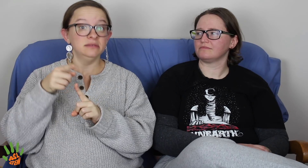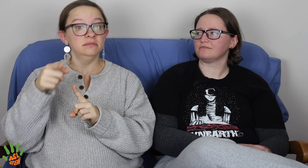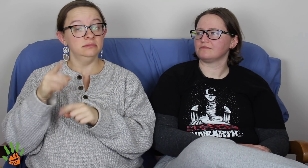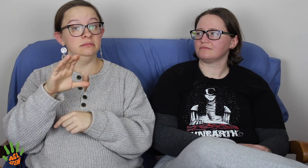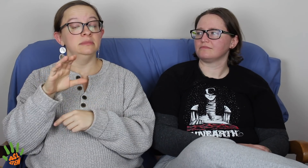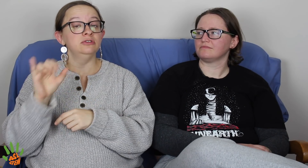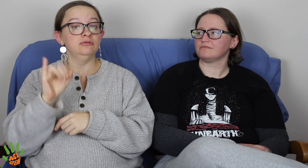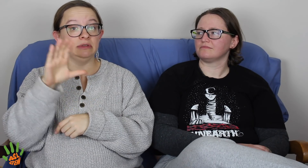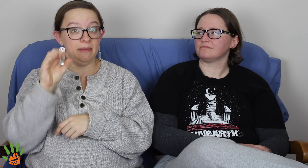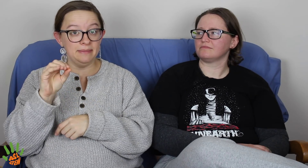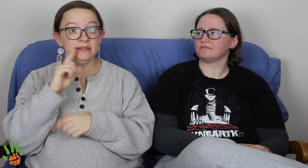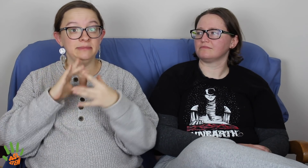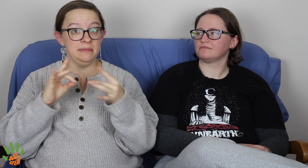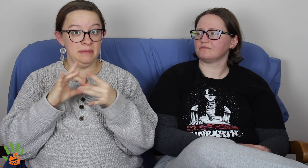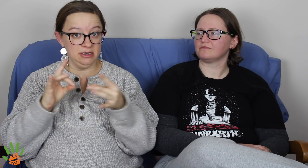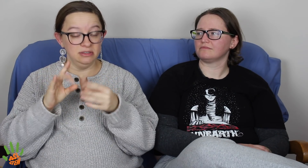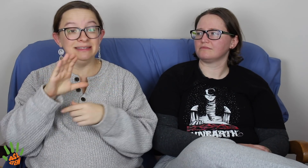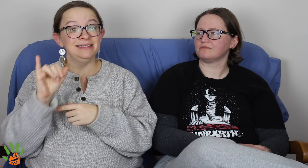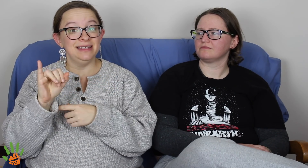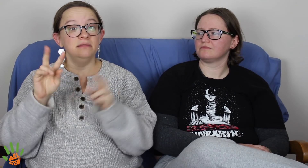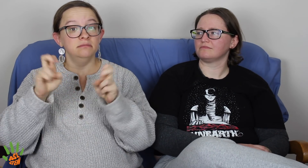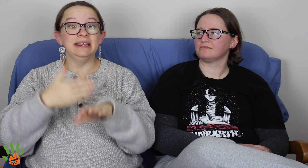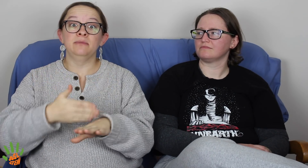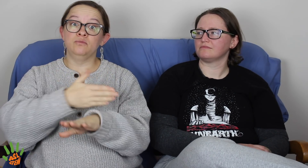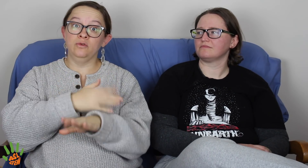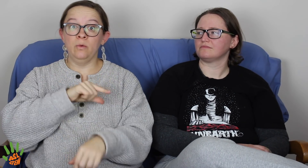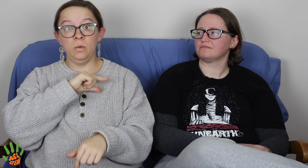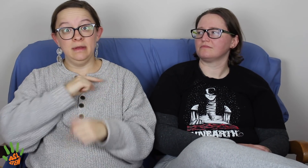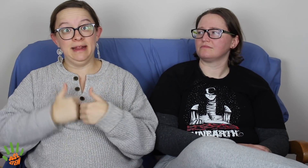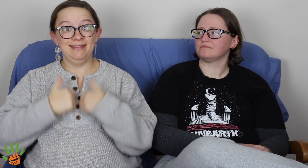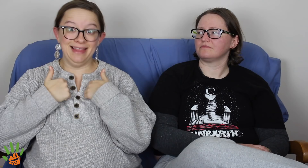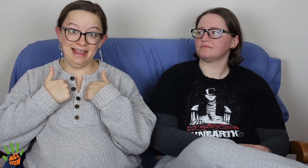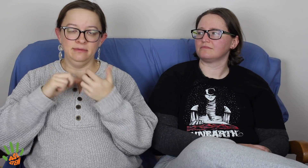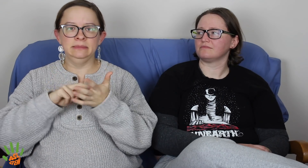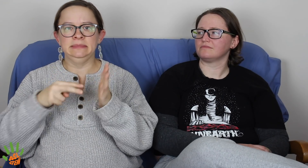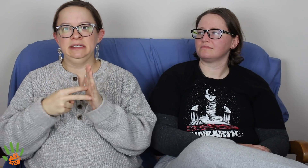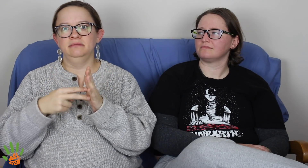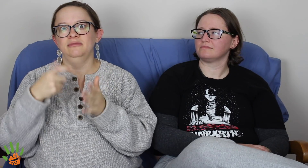Plus, insurance companies mentioned that cochlear implants "improve the quality of life"